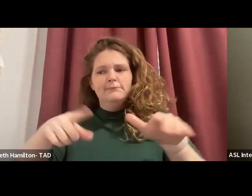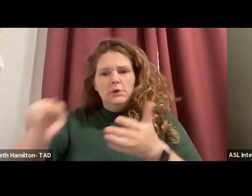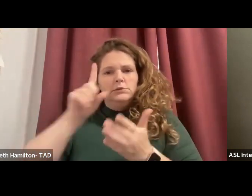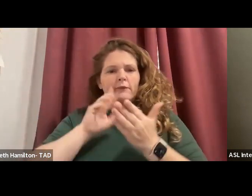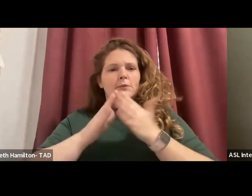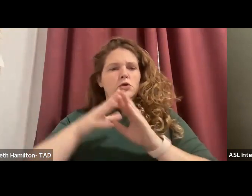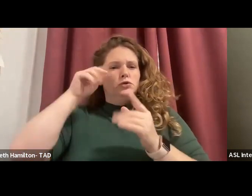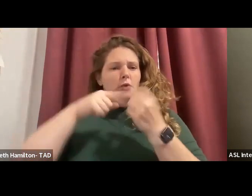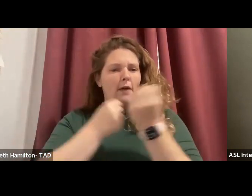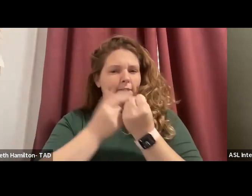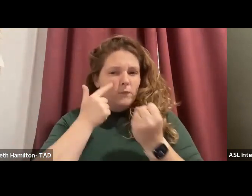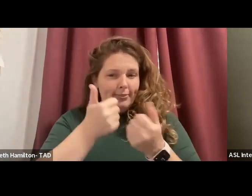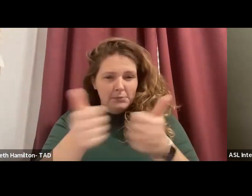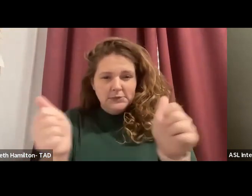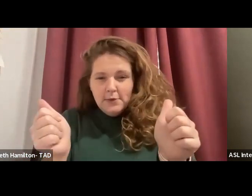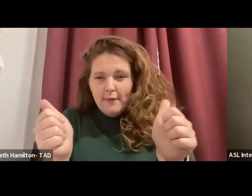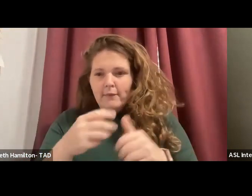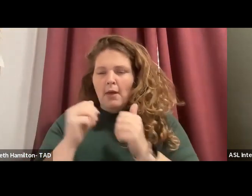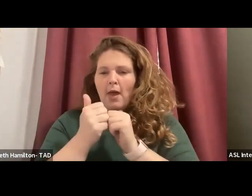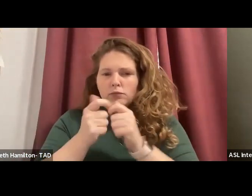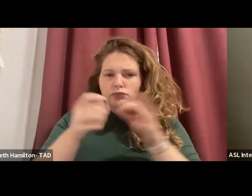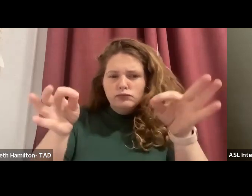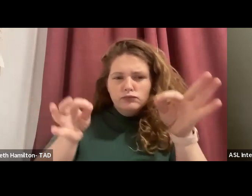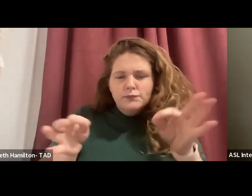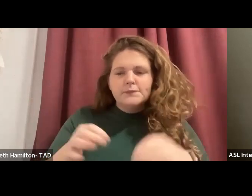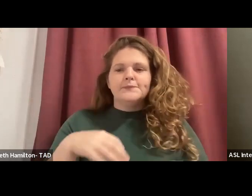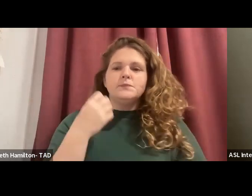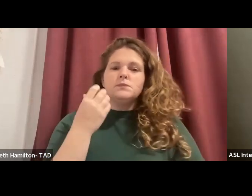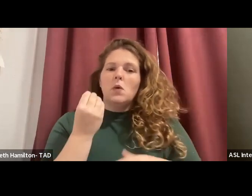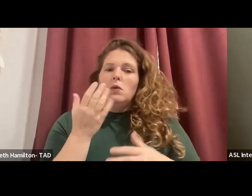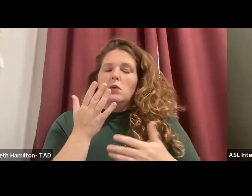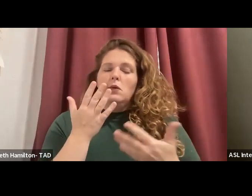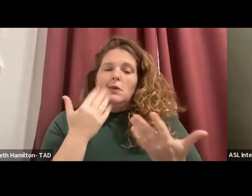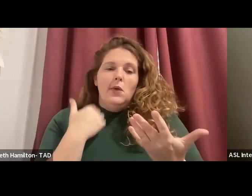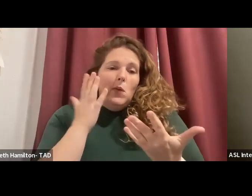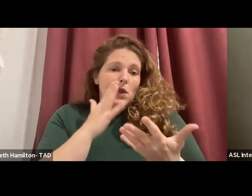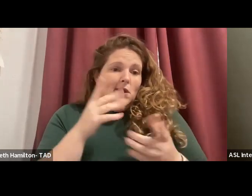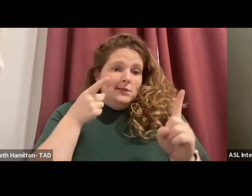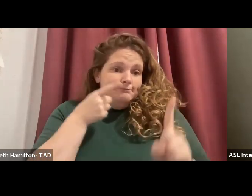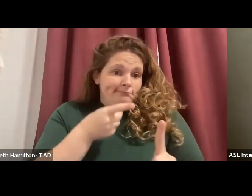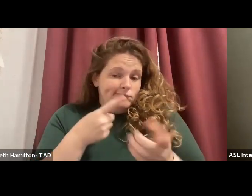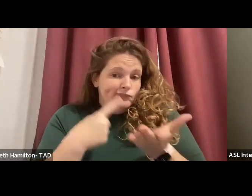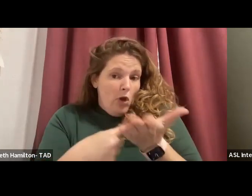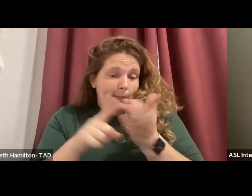2014. My job is to empower not just the Deaf